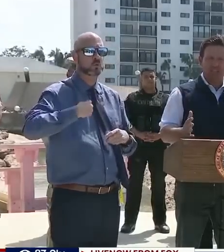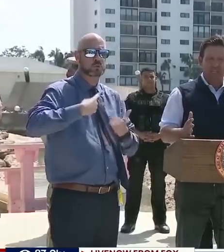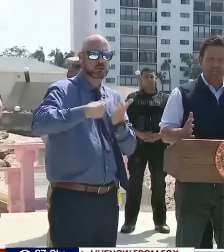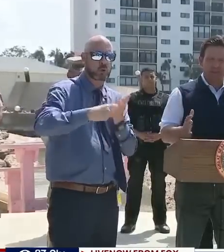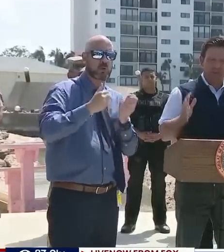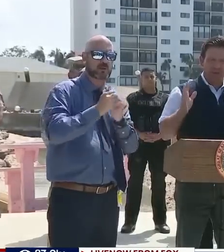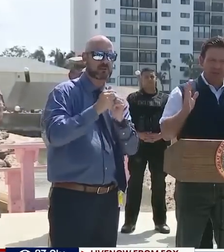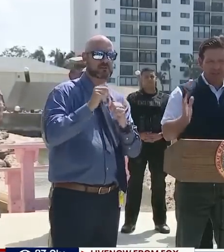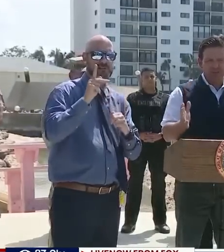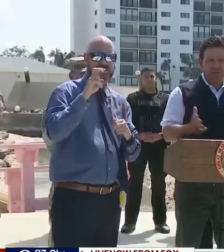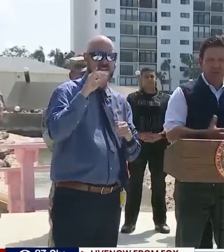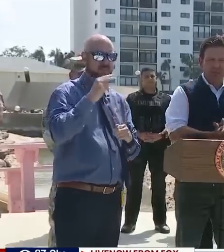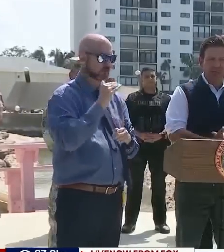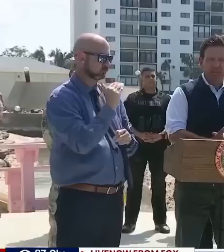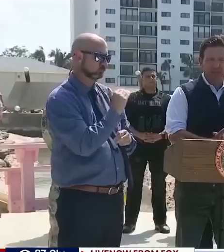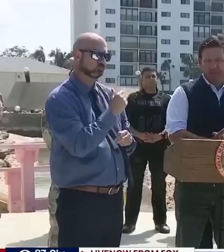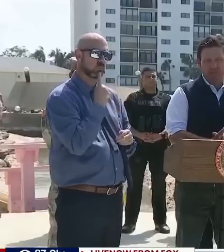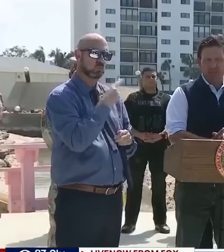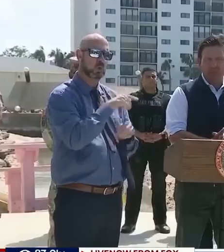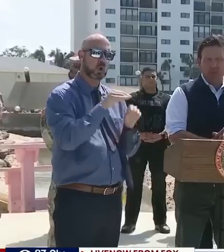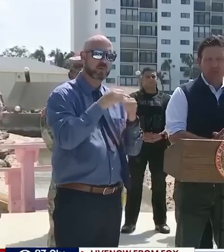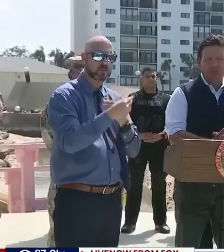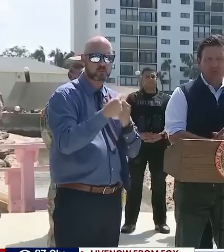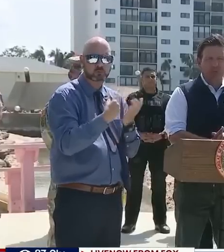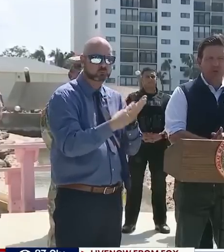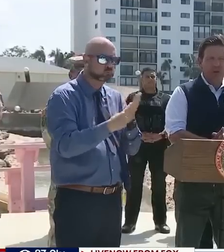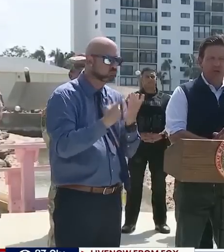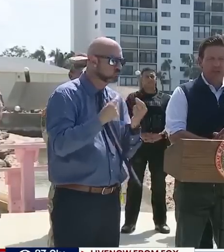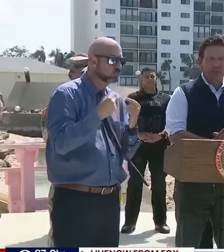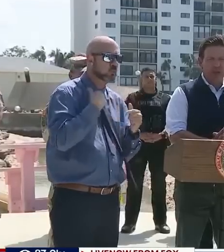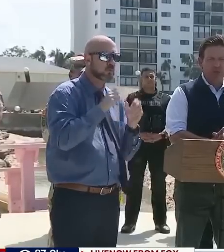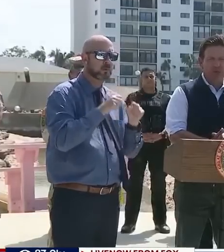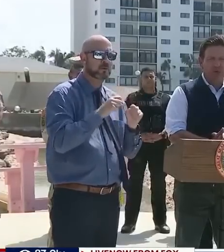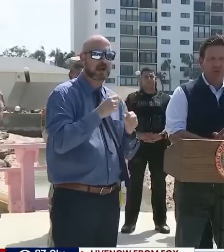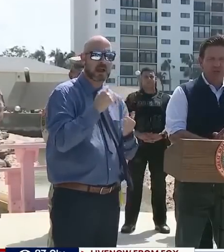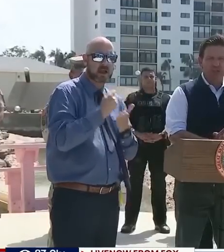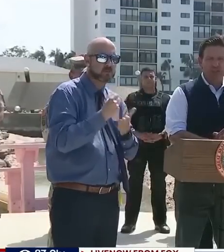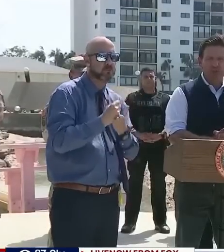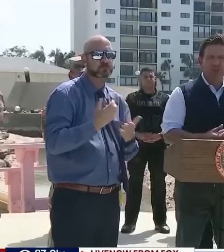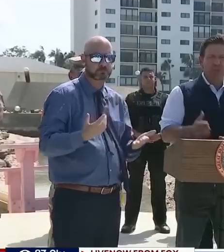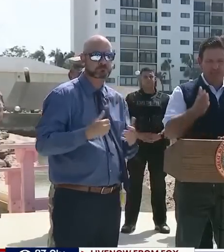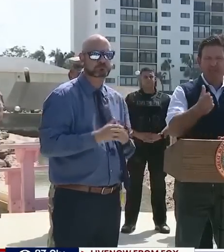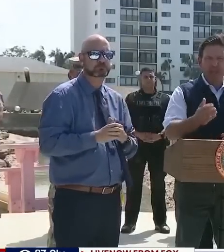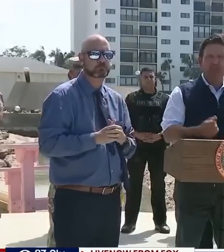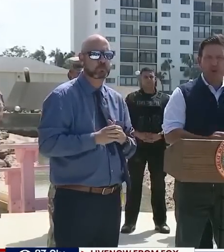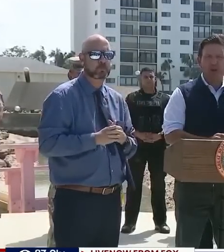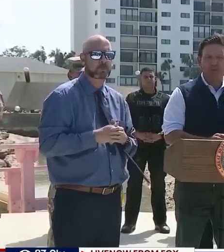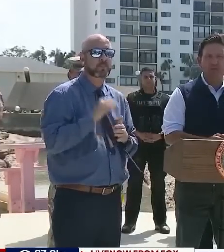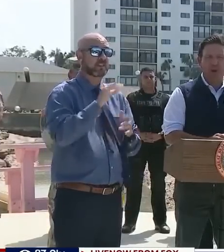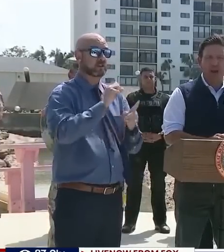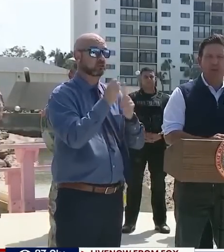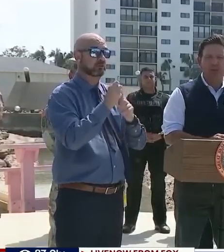Hurricane. Ian. Maybe you don't need it, that's fine. Uh but if you do uh, you know talk to Kevin